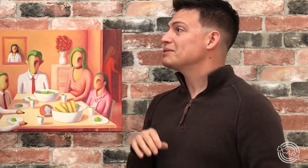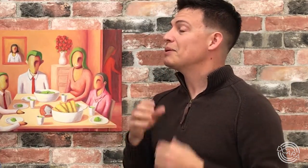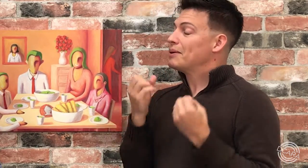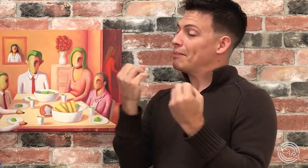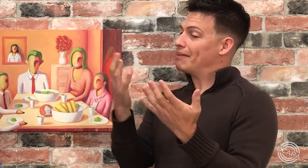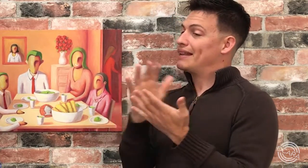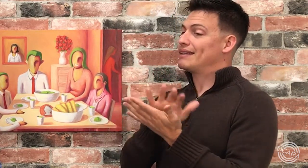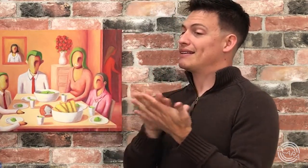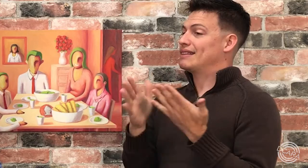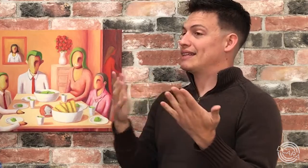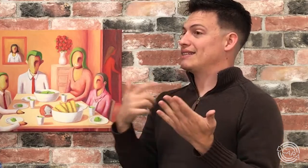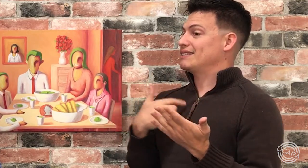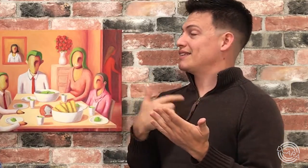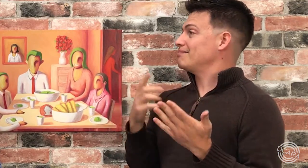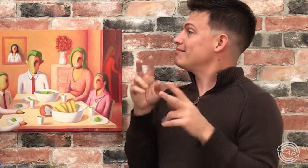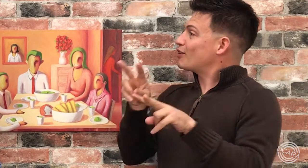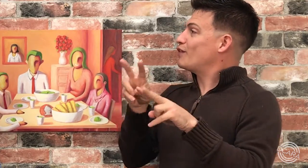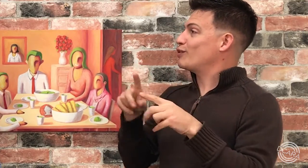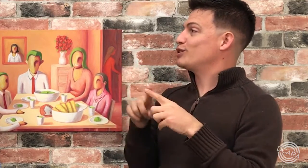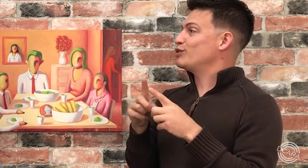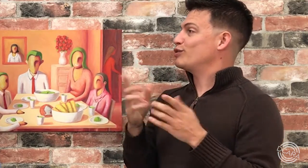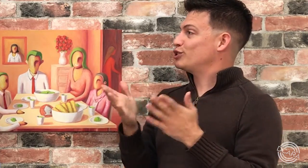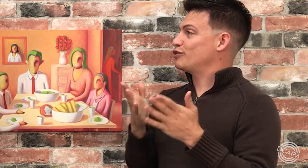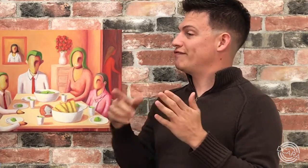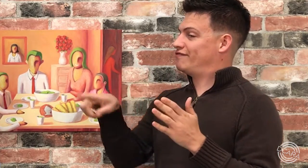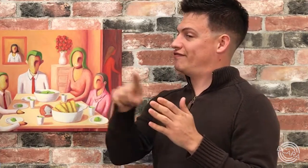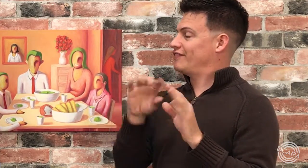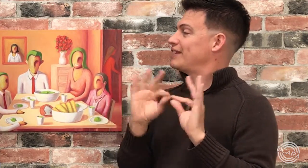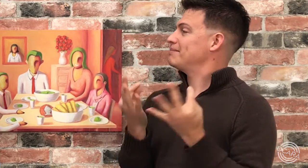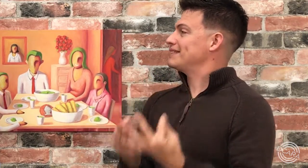Those are some of the nice services I look forward to providing to families.